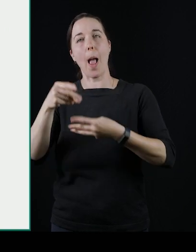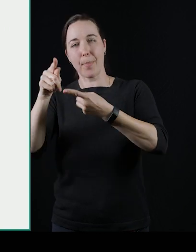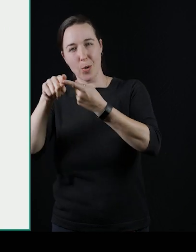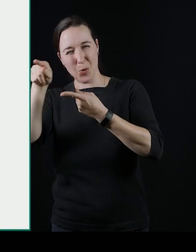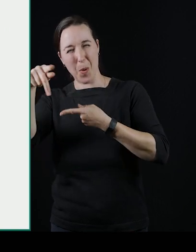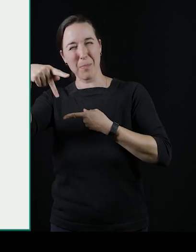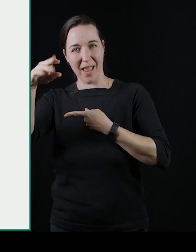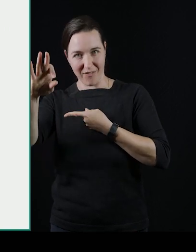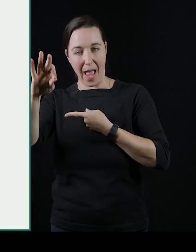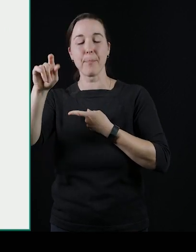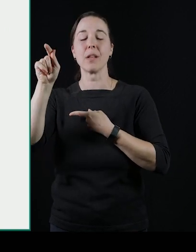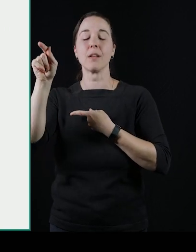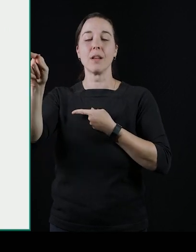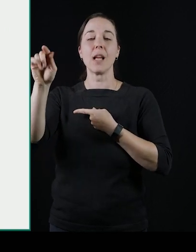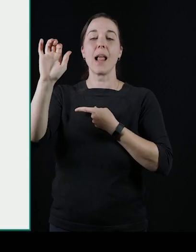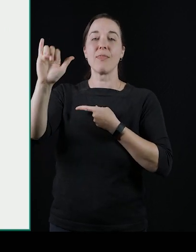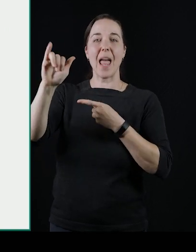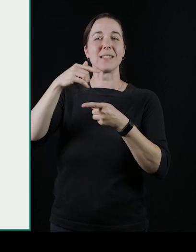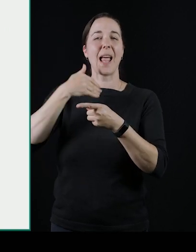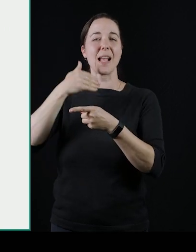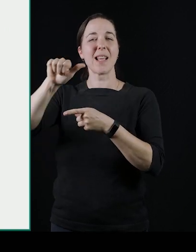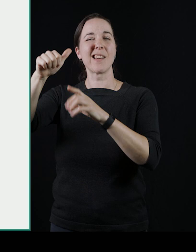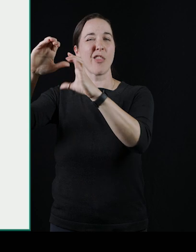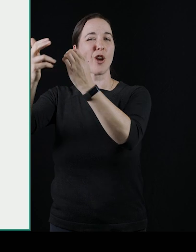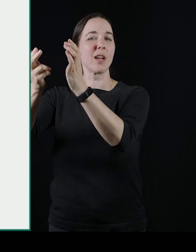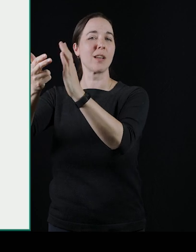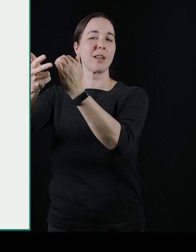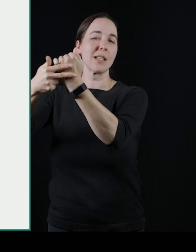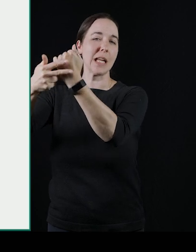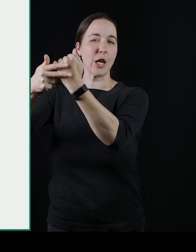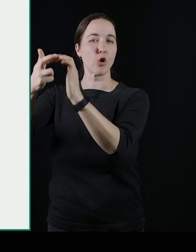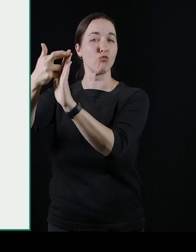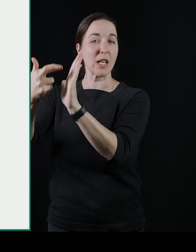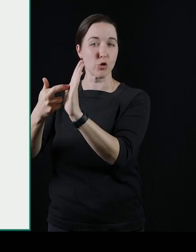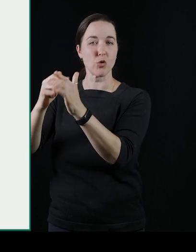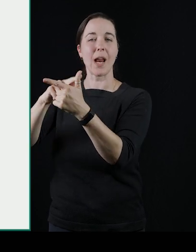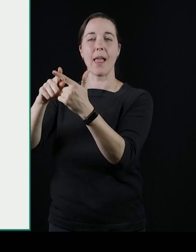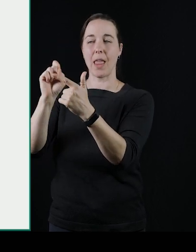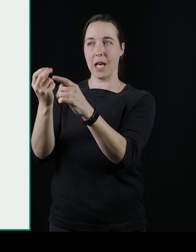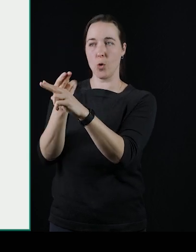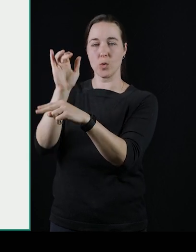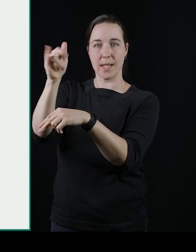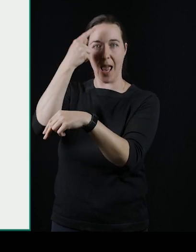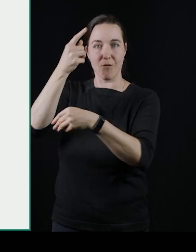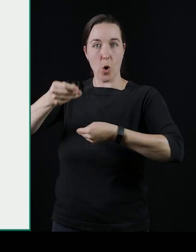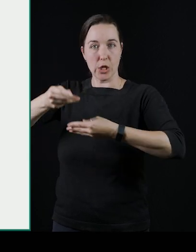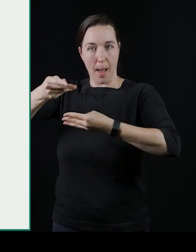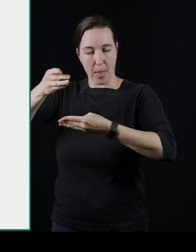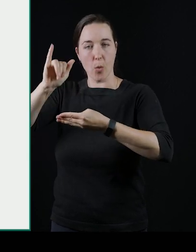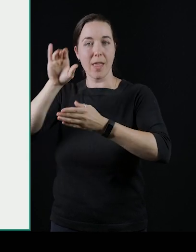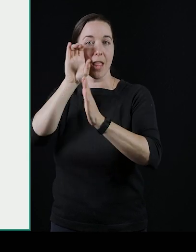So PlayFab provides access to another container registry. There, we can use that to upload the container image.